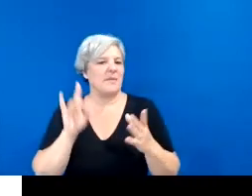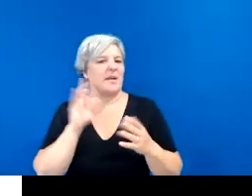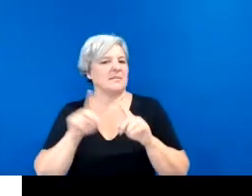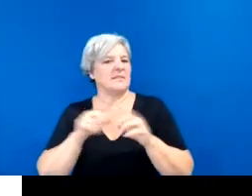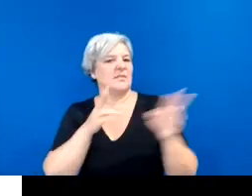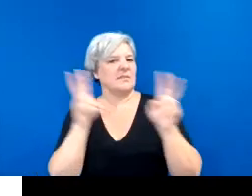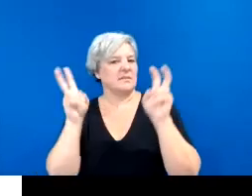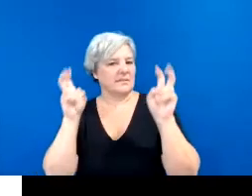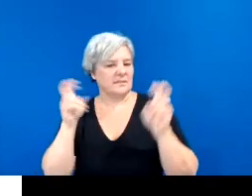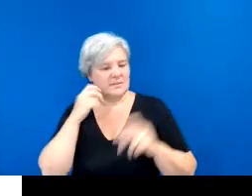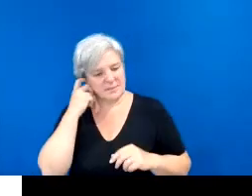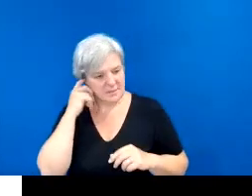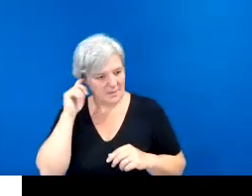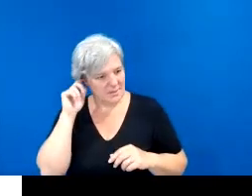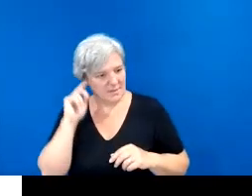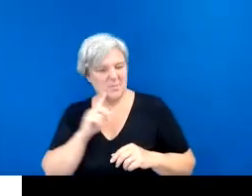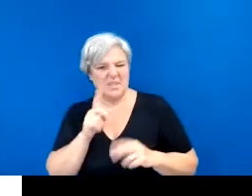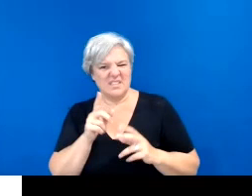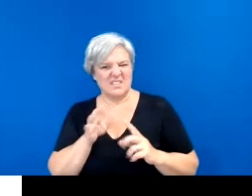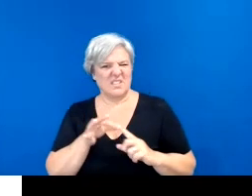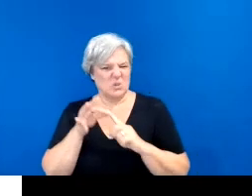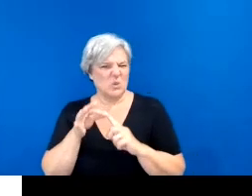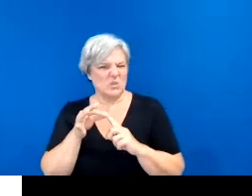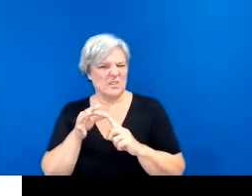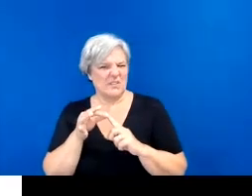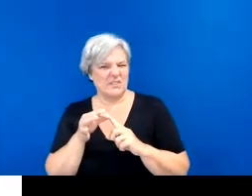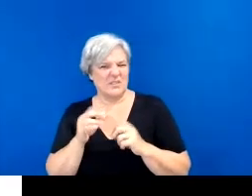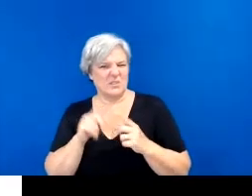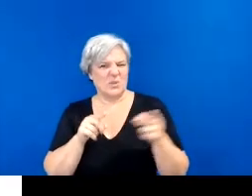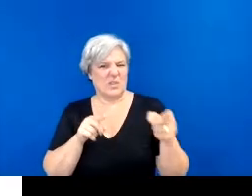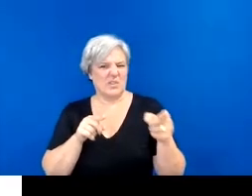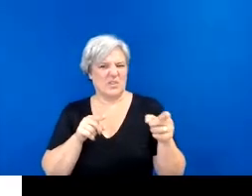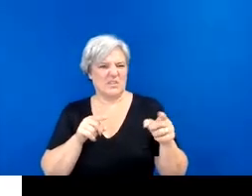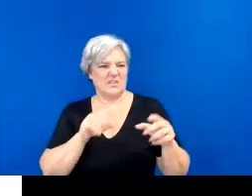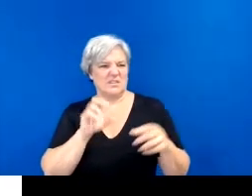it's pretty exclusive to this particular site. I'm sorry.